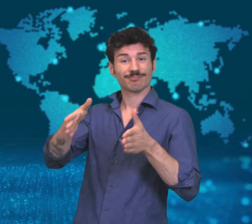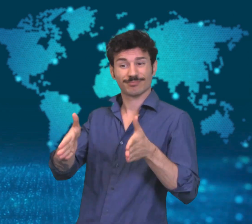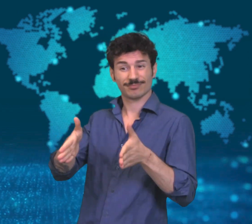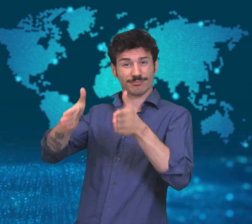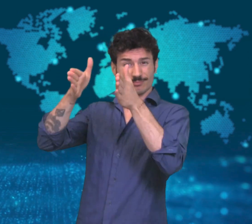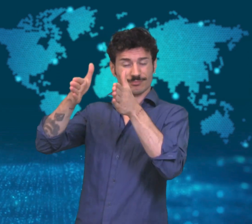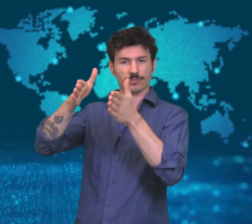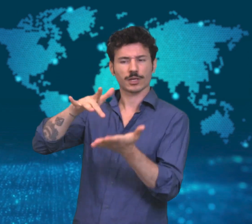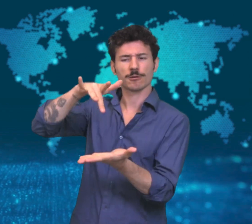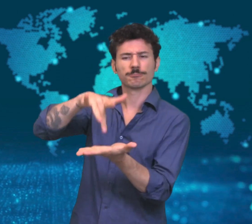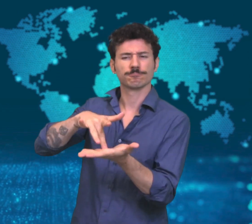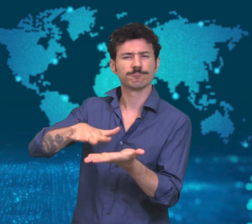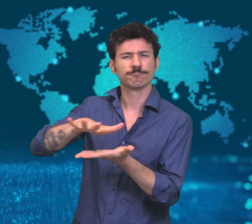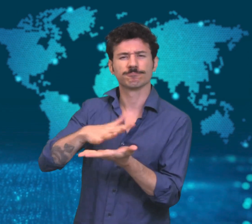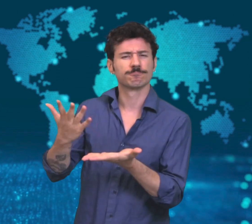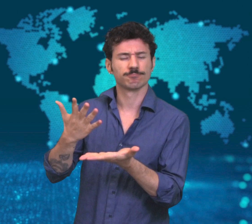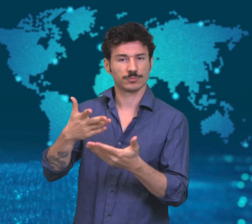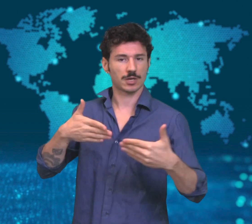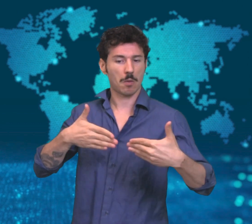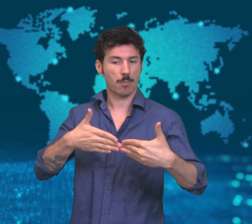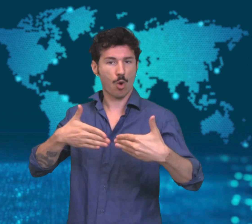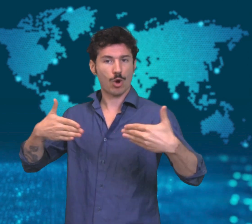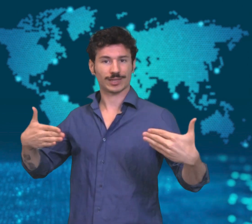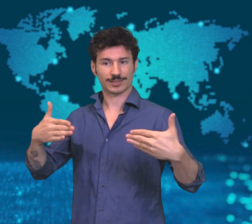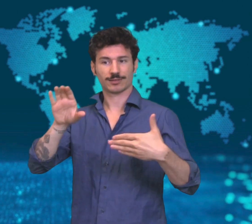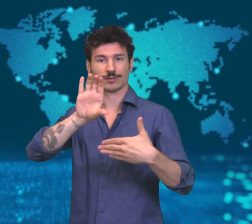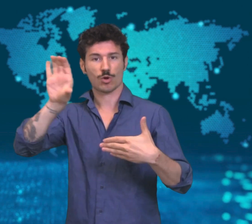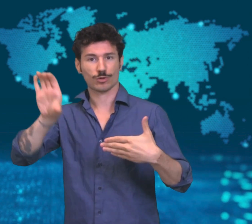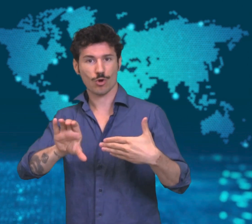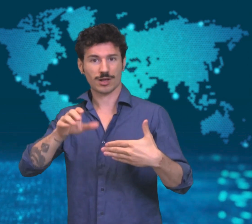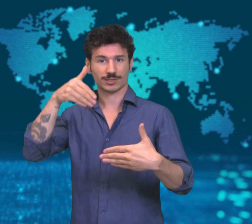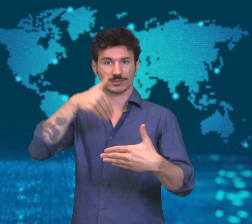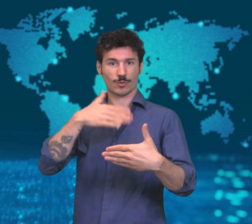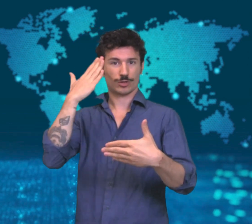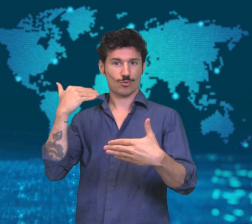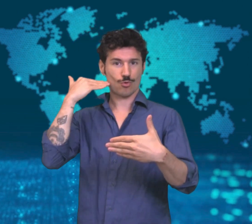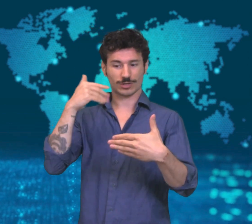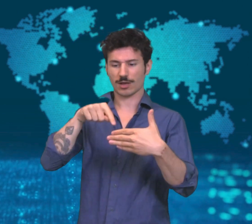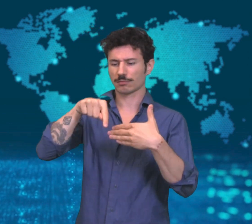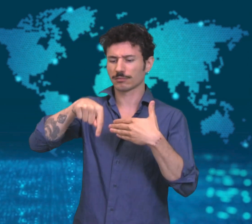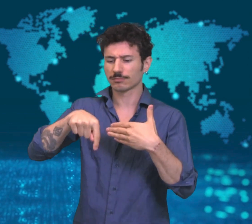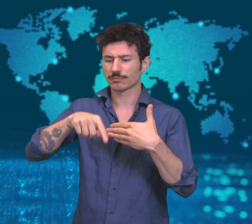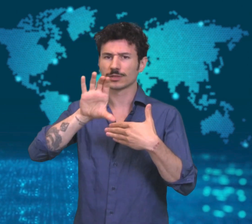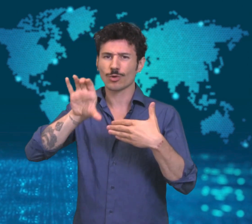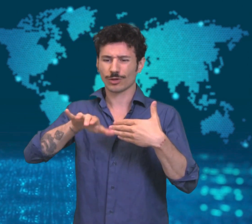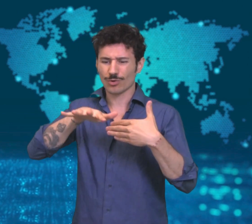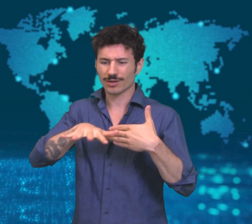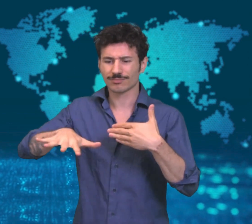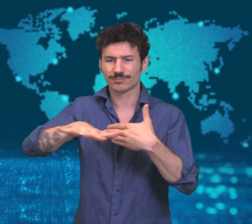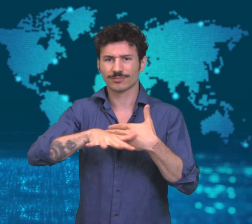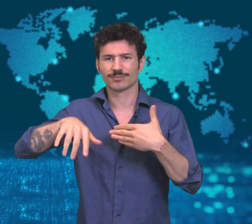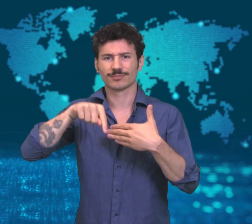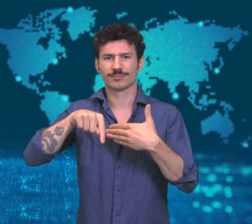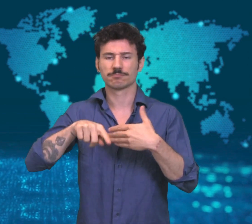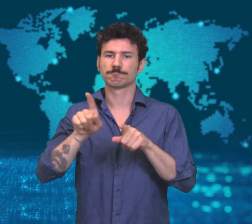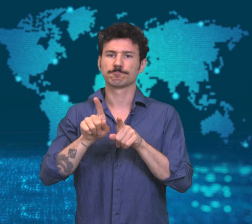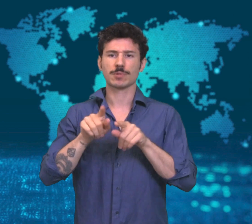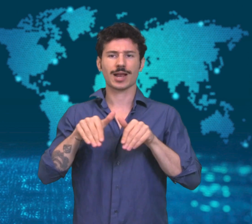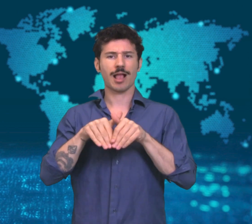North Korean side of the demilitarized zone that divides the two countries.